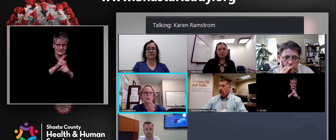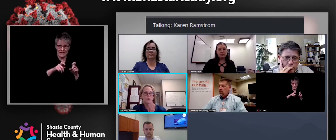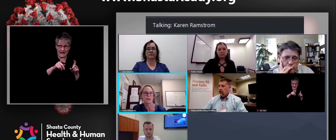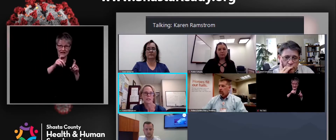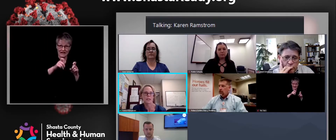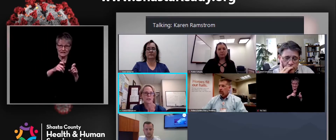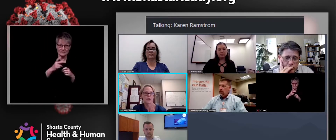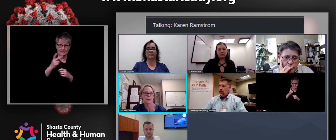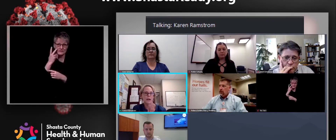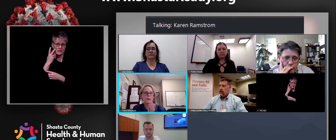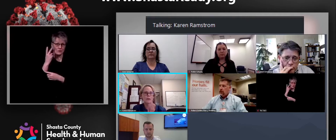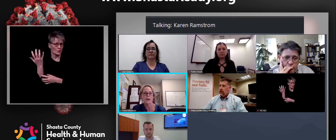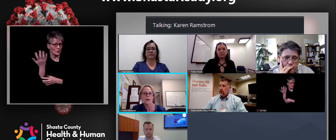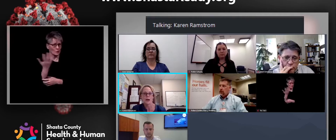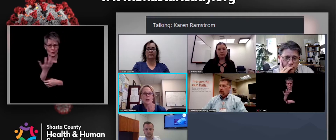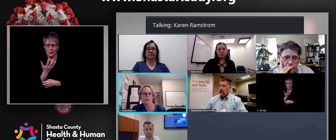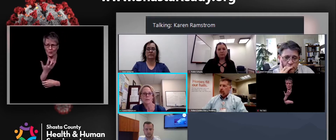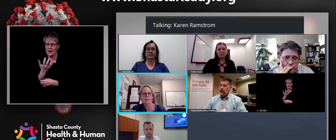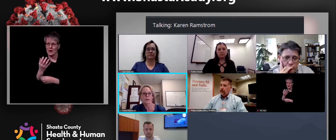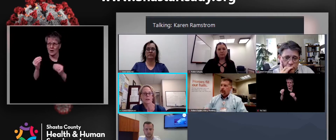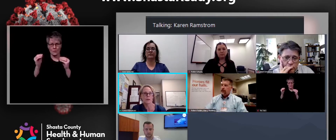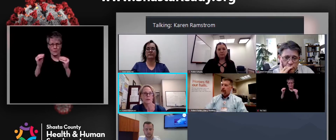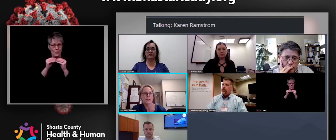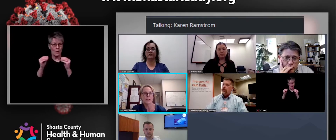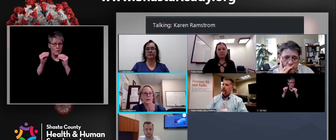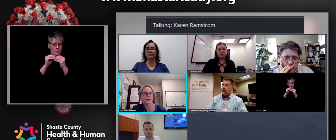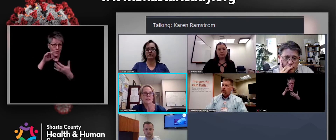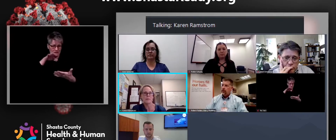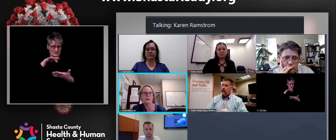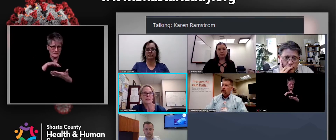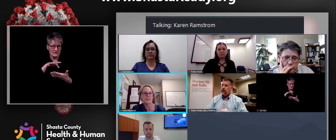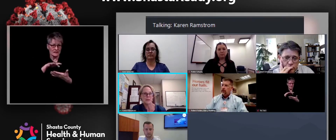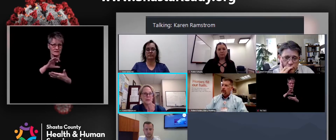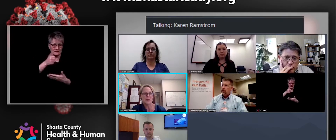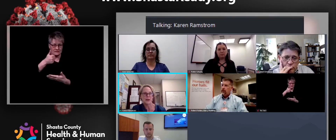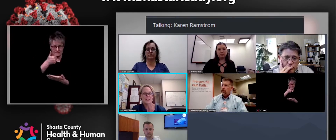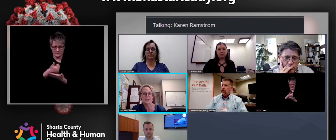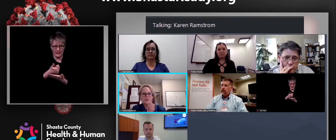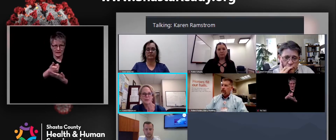use. More and more studies are coming out that have evaluated the millions of Americans